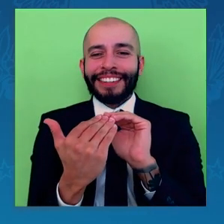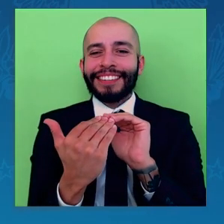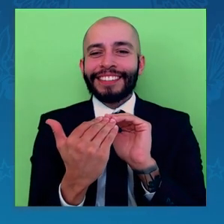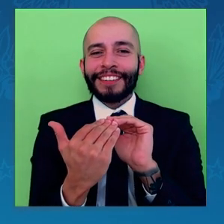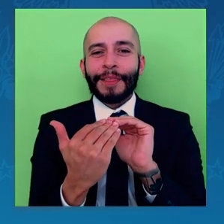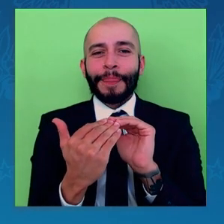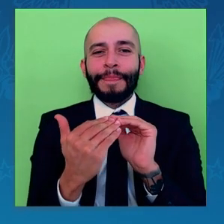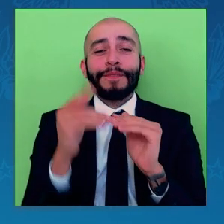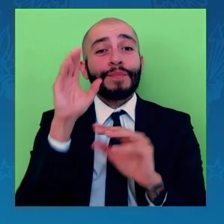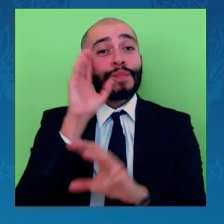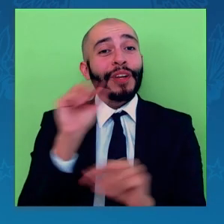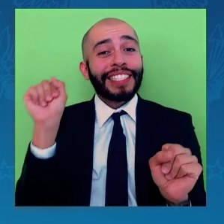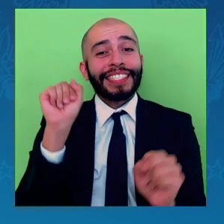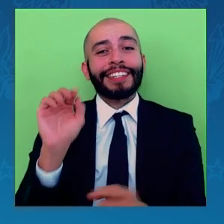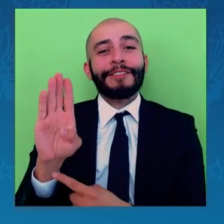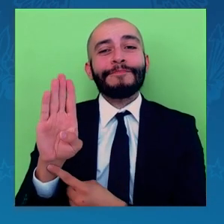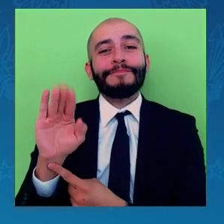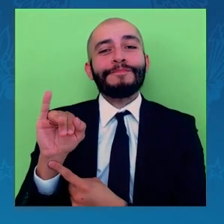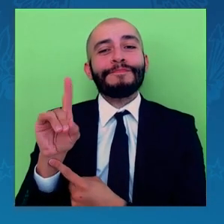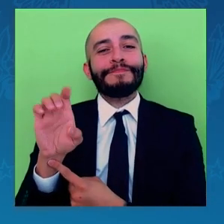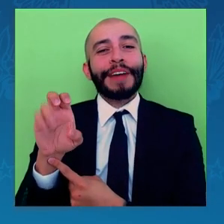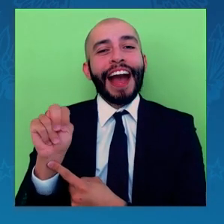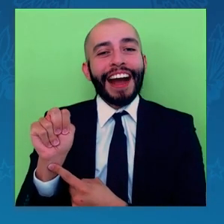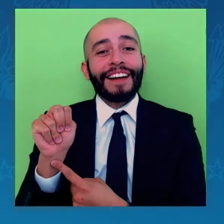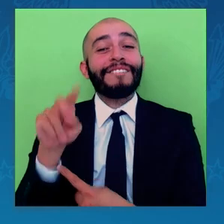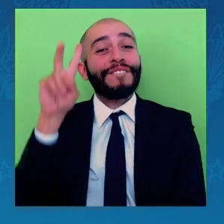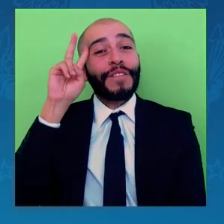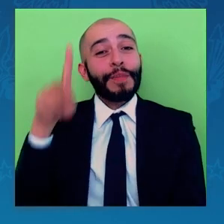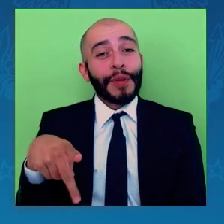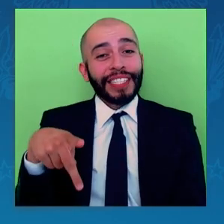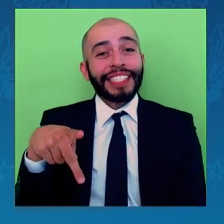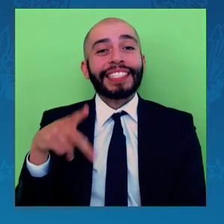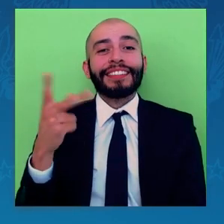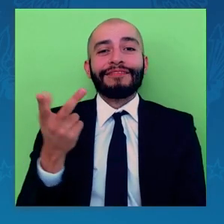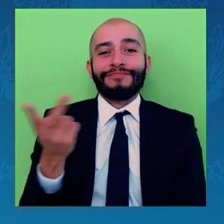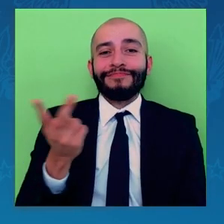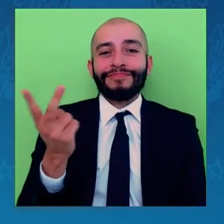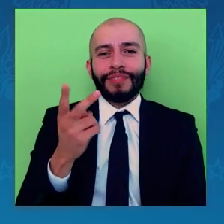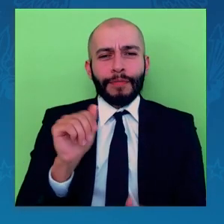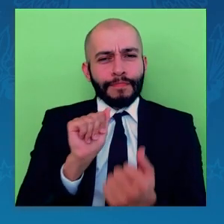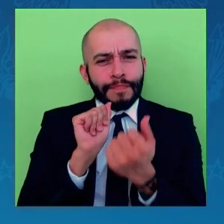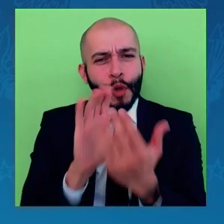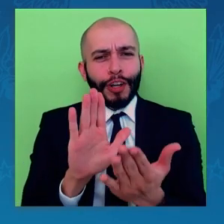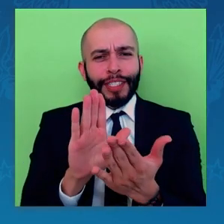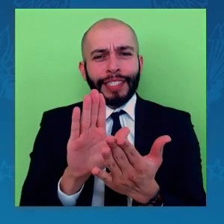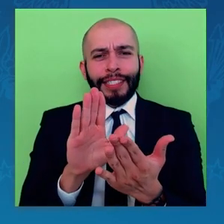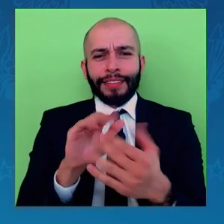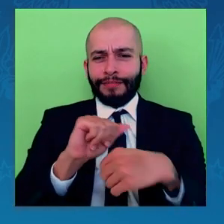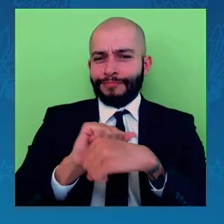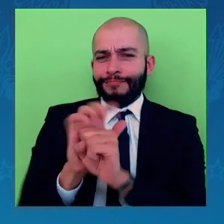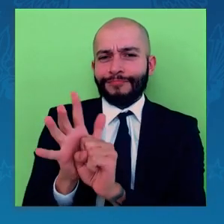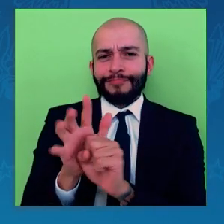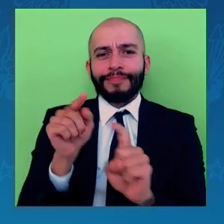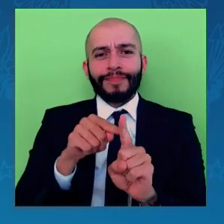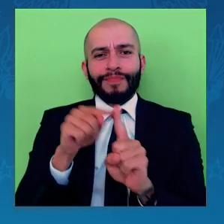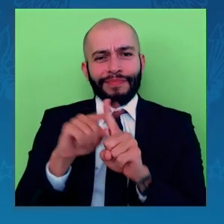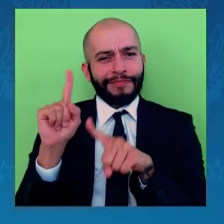approach to COVID-19 from day one. They directed the work of the president's COVID-19 Health Equity Task Force,